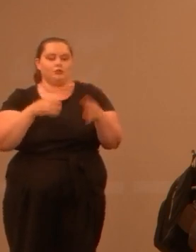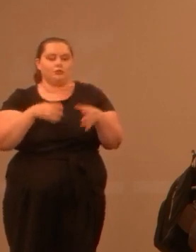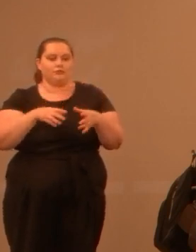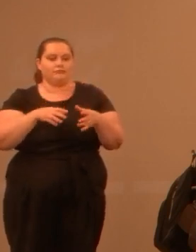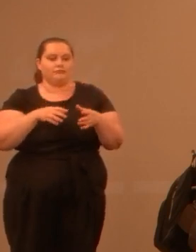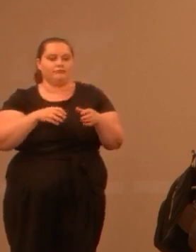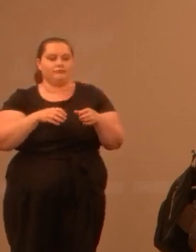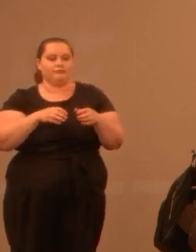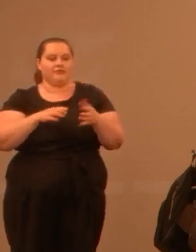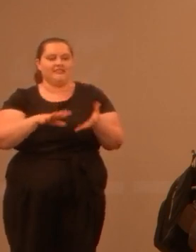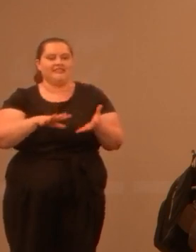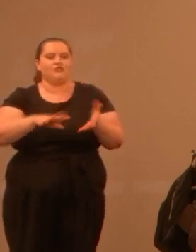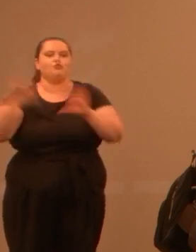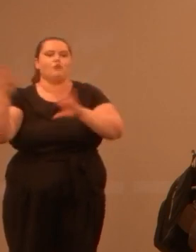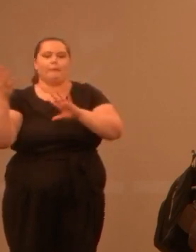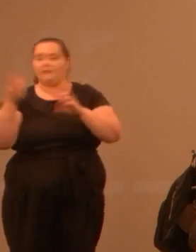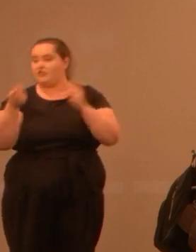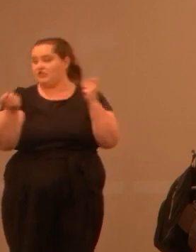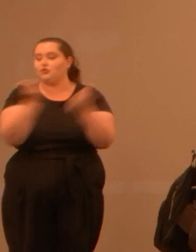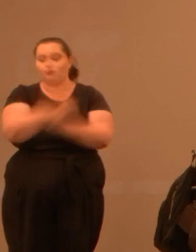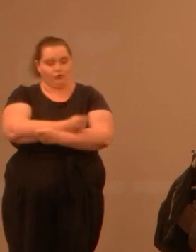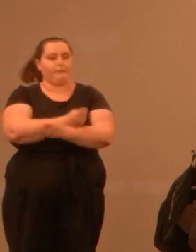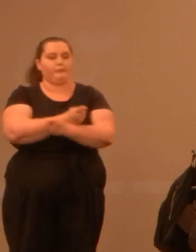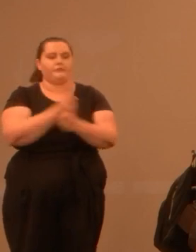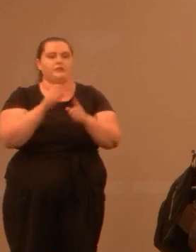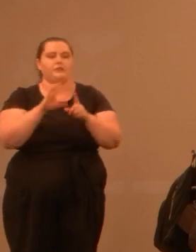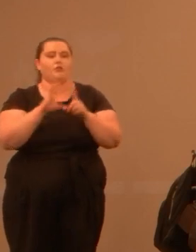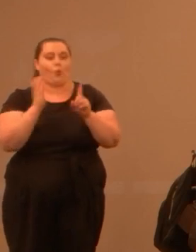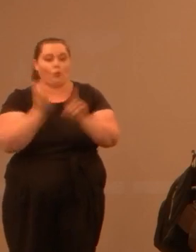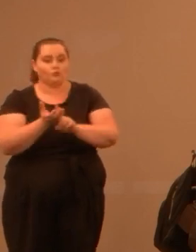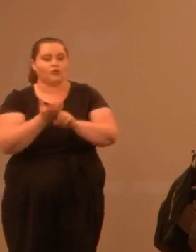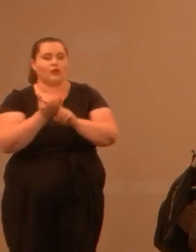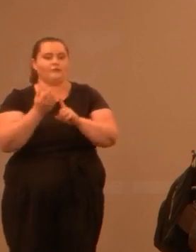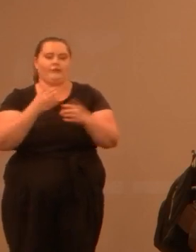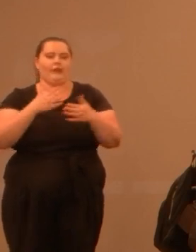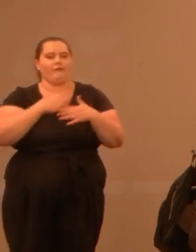love a bit of disruption. And digital product development to include